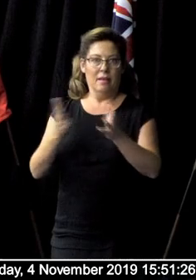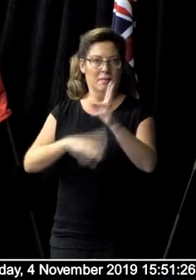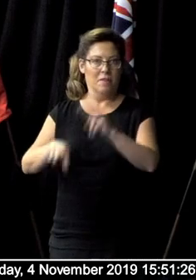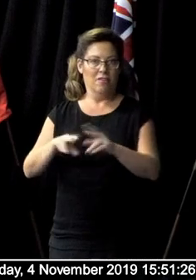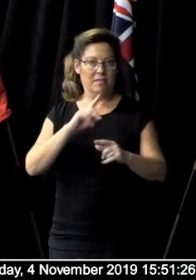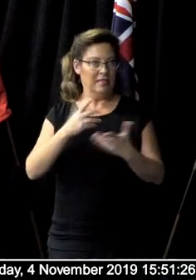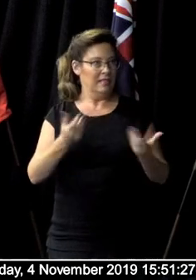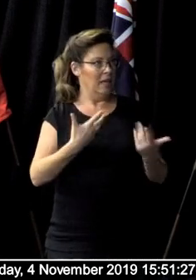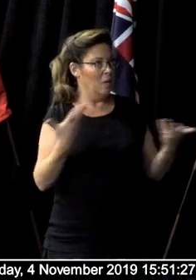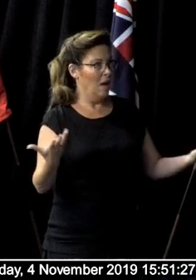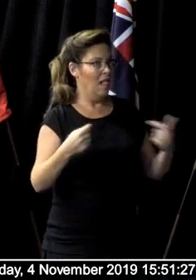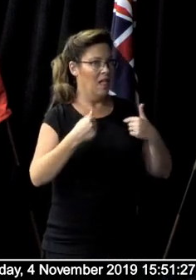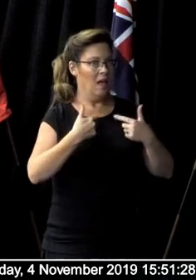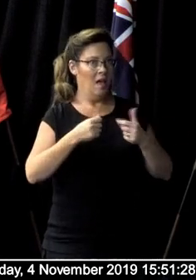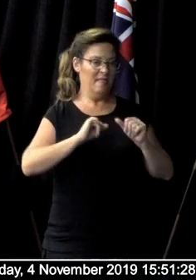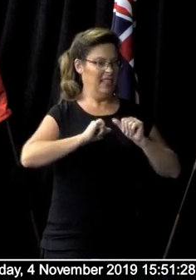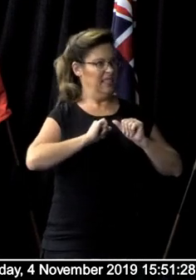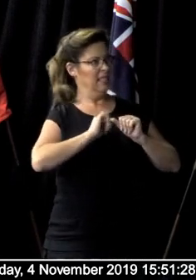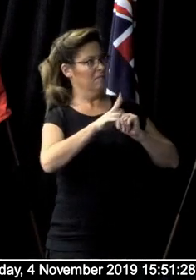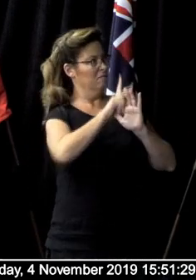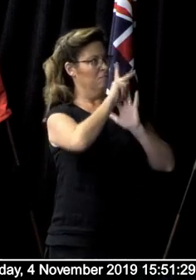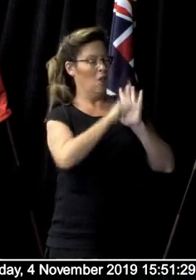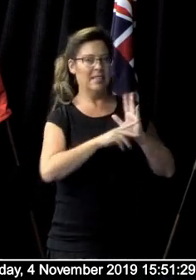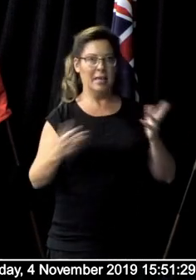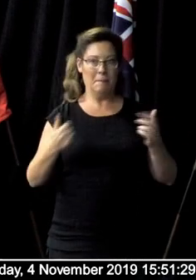kind of, son or daughter’s mental health really deteriorate because I can’t get the